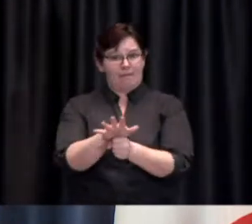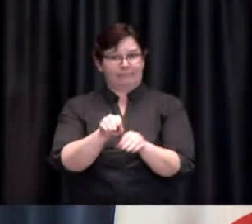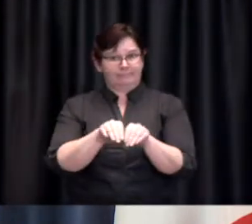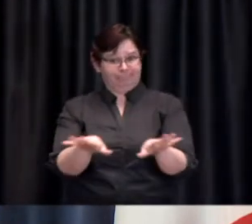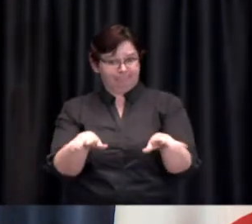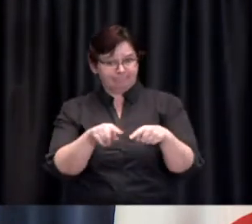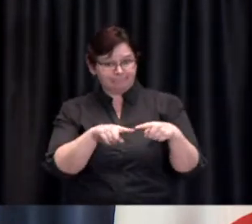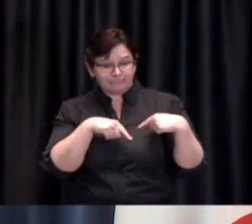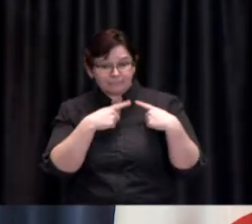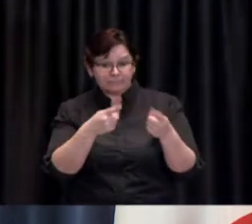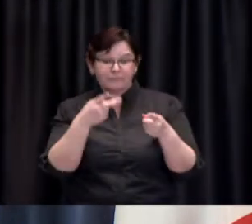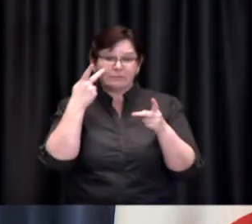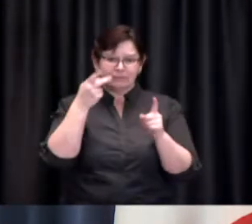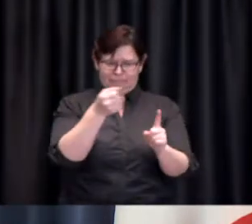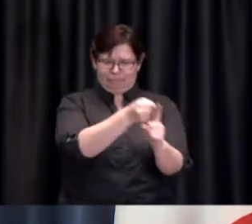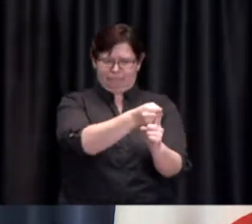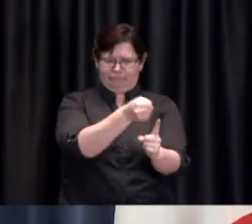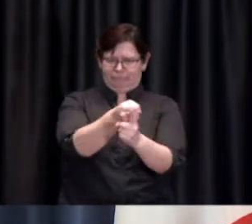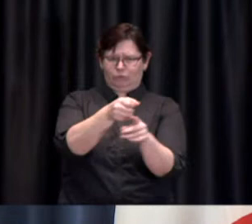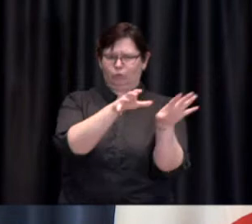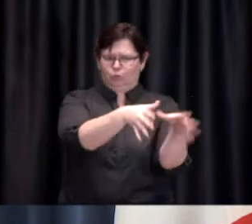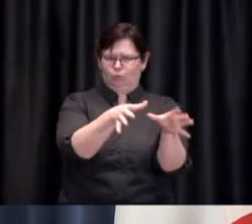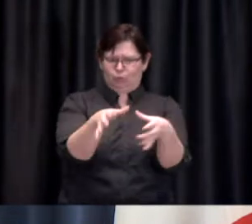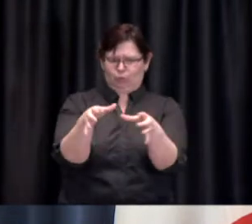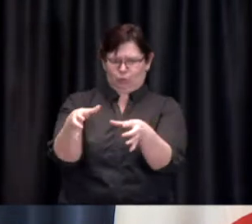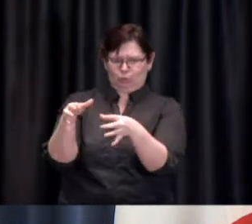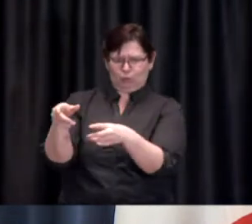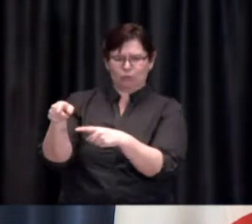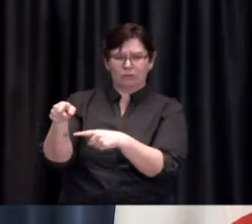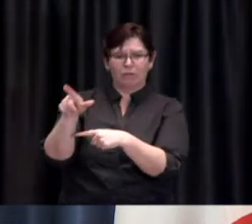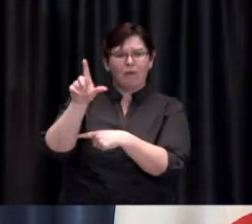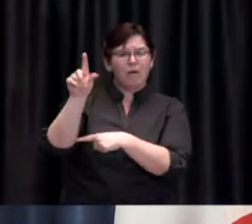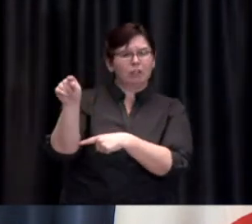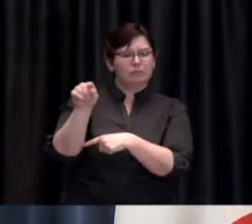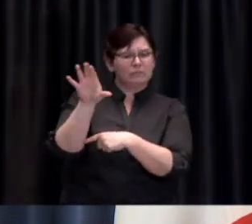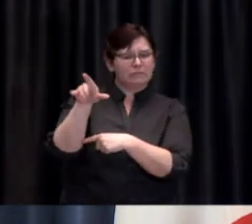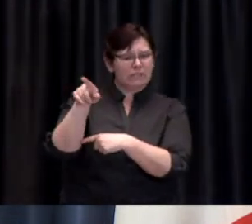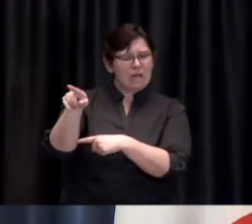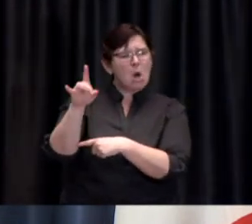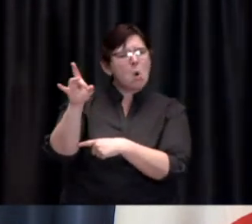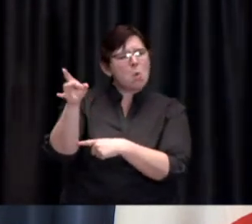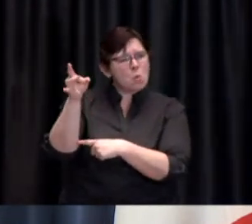were residents of long-term care homes and in fact many uh the majority of the deaths